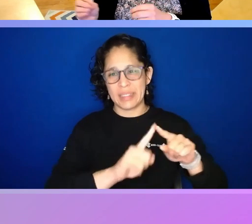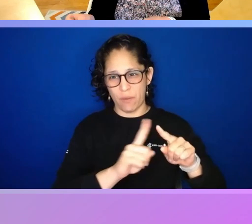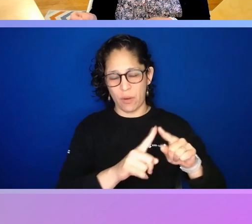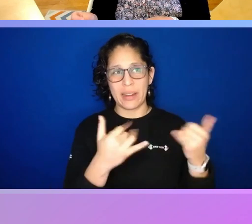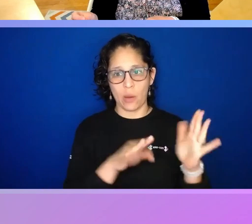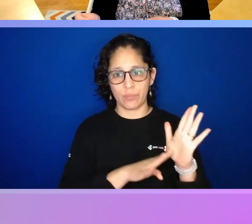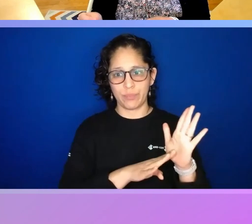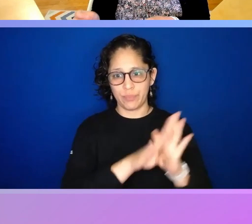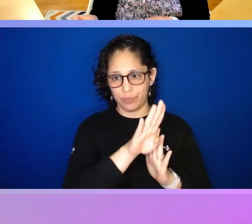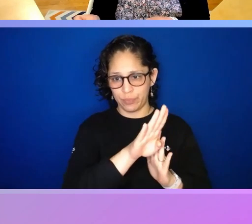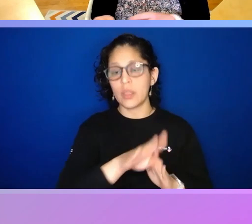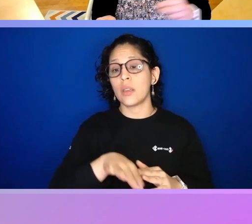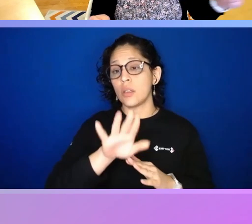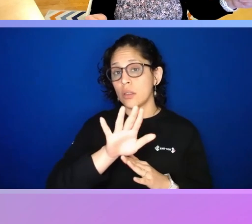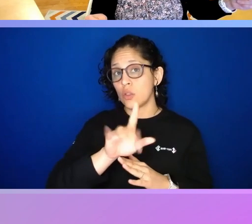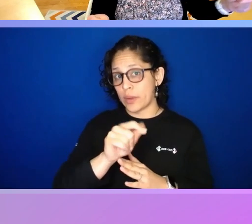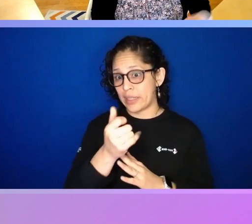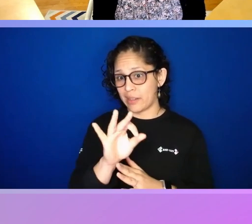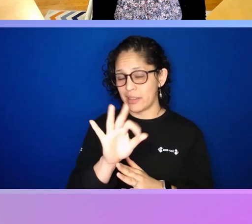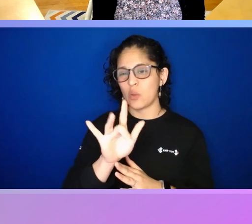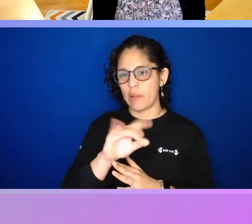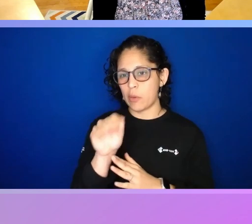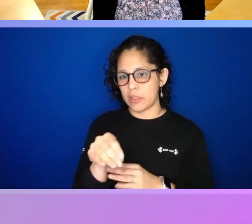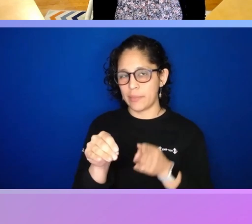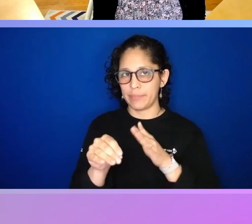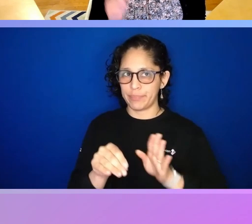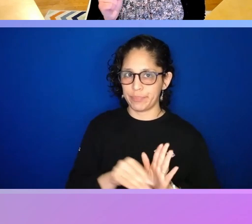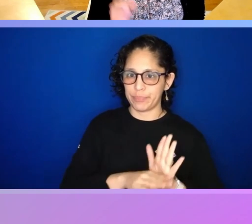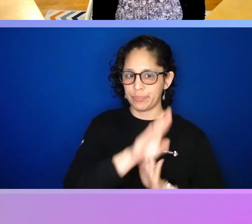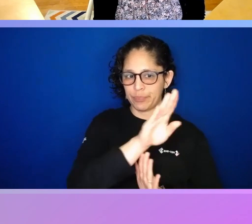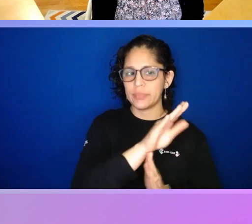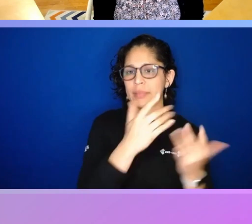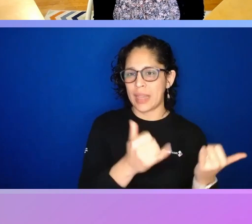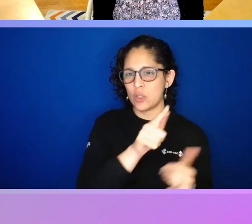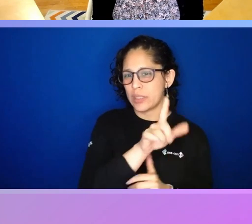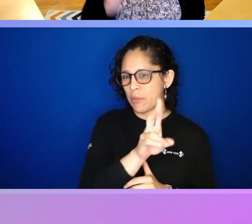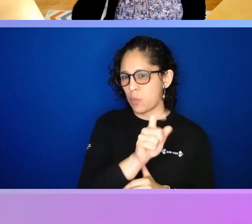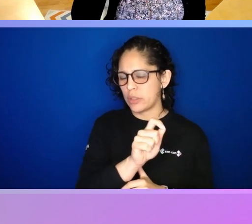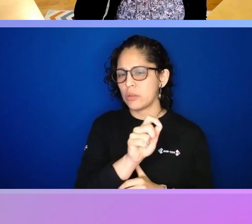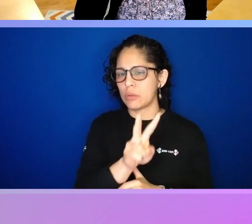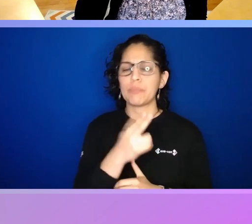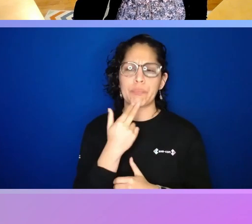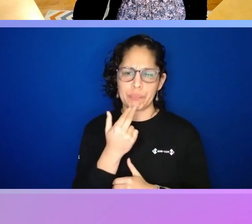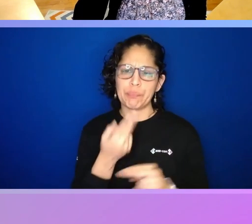contrast ratio on the actual annotations, but I wanted to demonstrate a way that you could do that just to have a